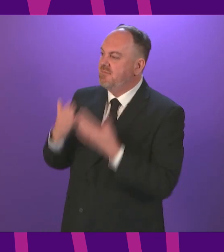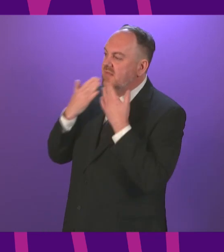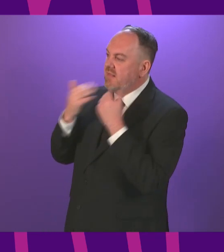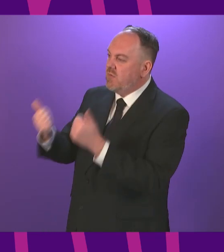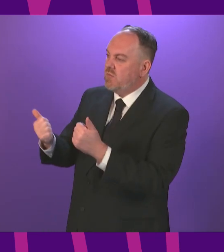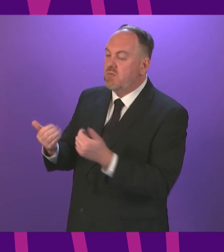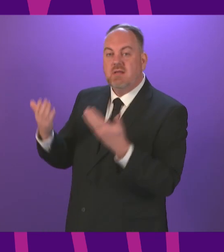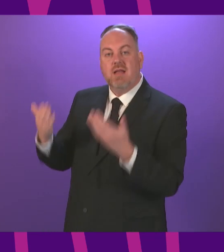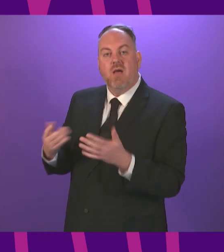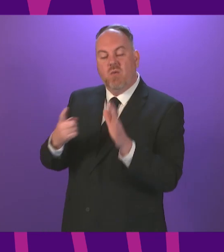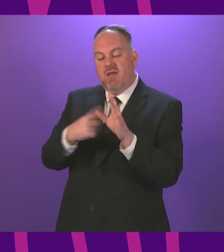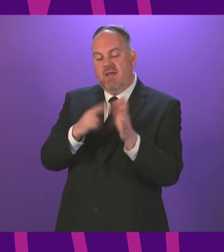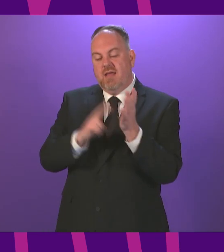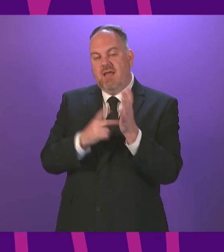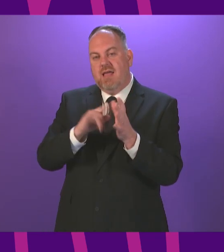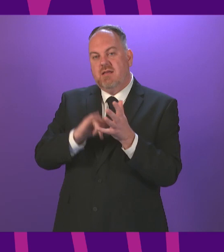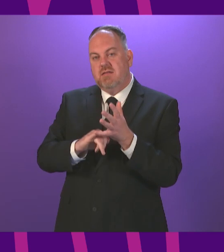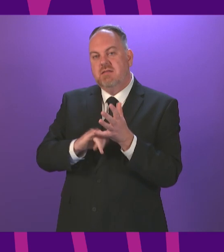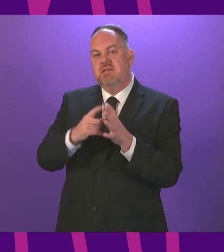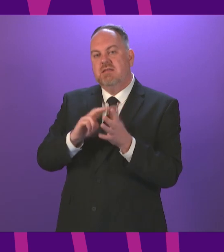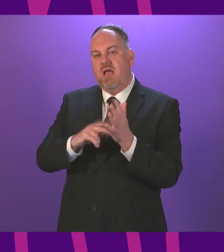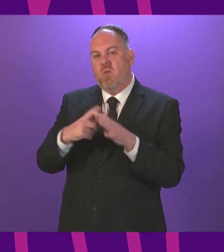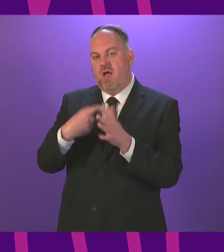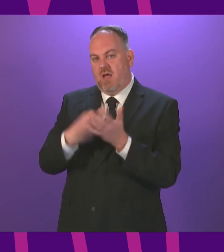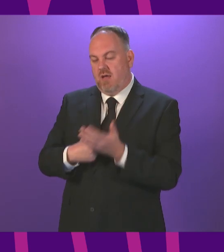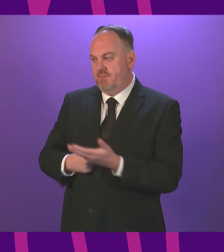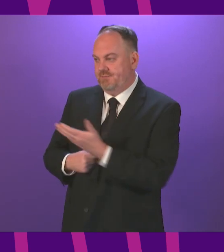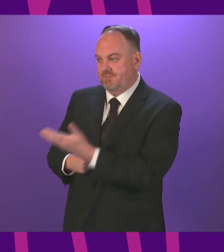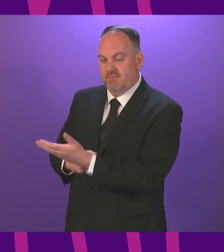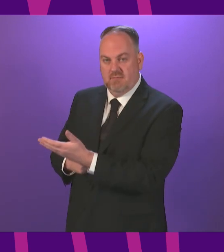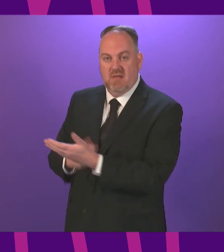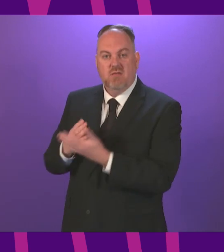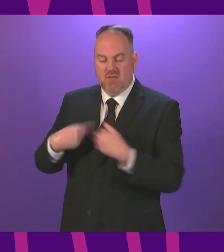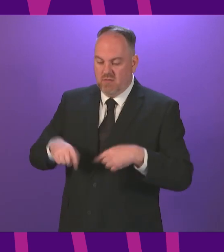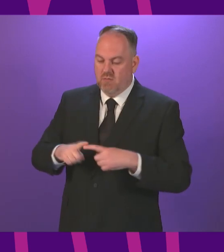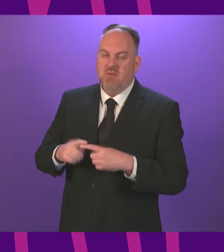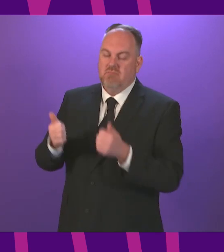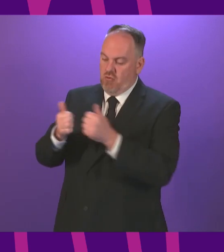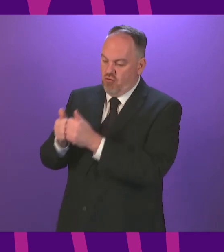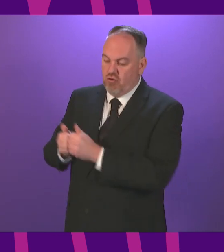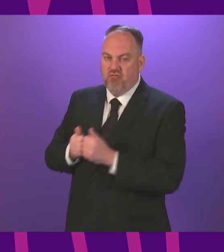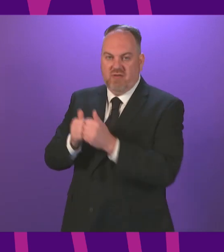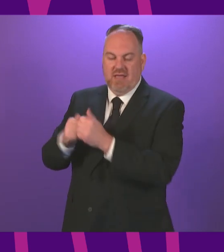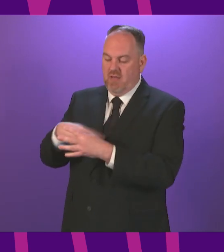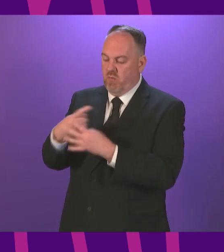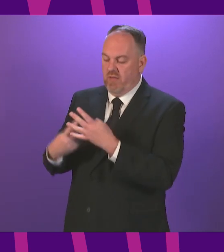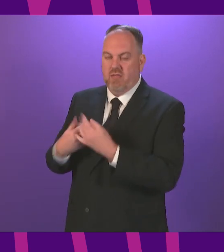Anas Sarwar (Glasgow) (Lab) I associate the Labour benches with the tributes that have been paid to His Royal Highness Prince Philip, the Duke of Edinburgh.